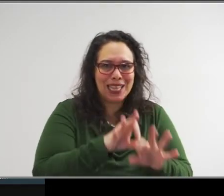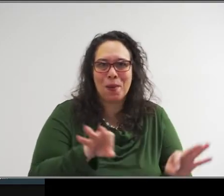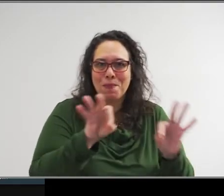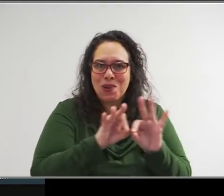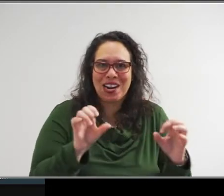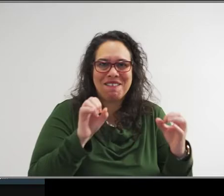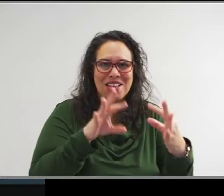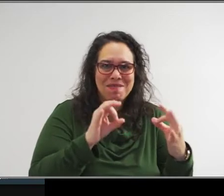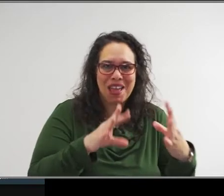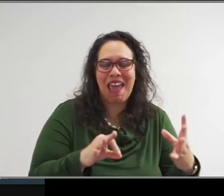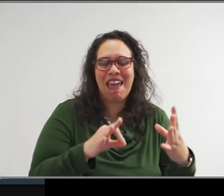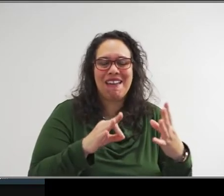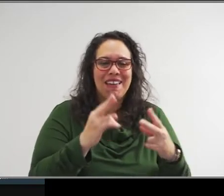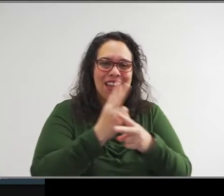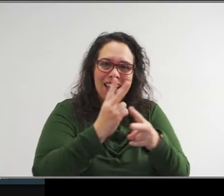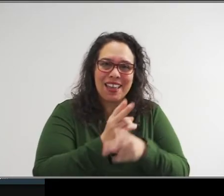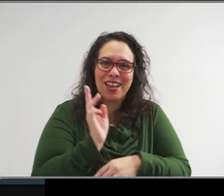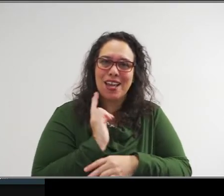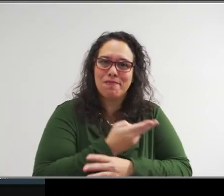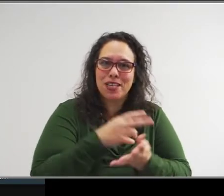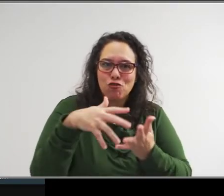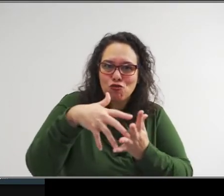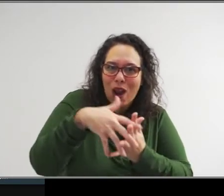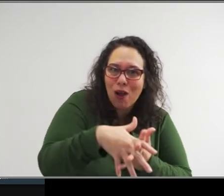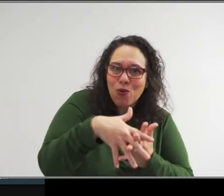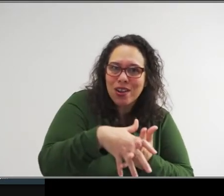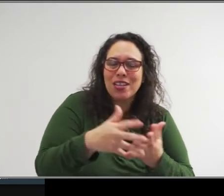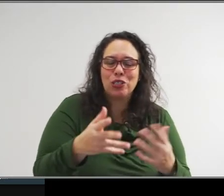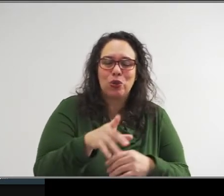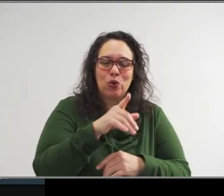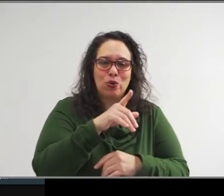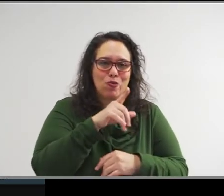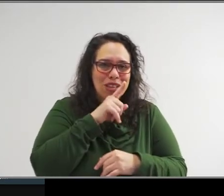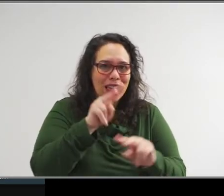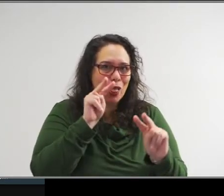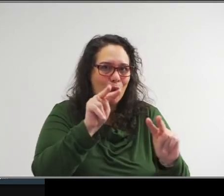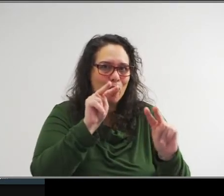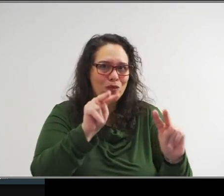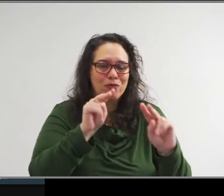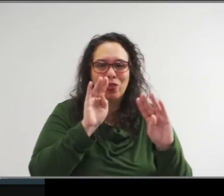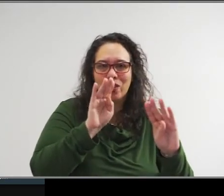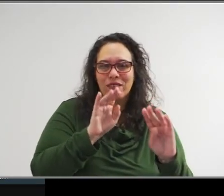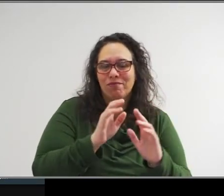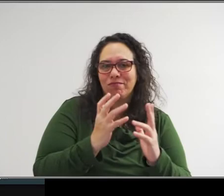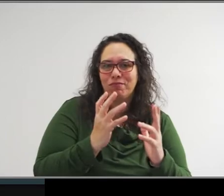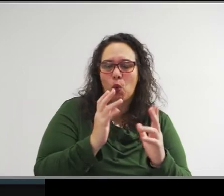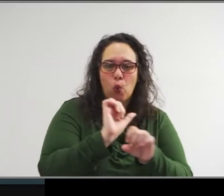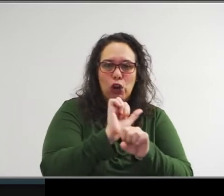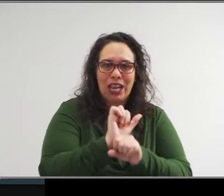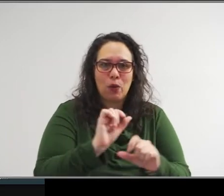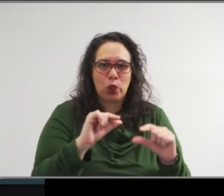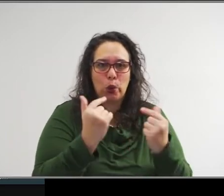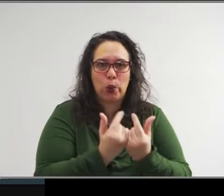and keep us grounded in where we want to be. So we're really looking forward to continued work with that group. Our next meeting will be